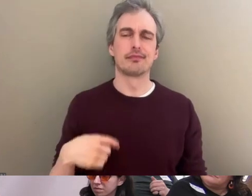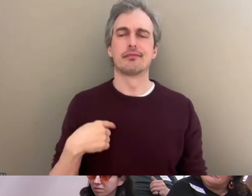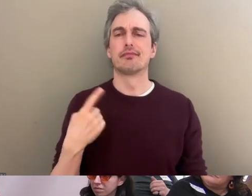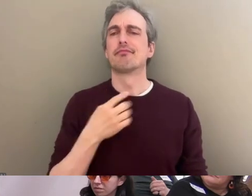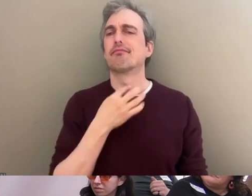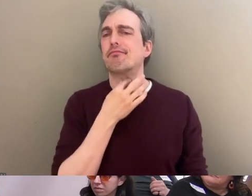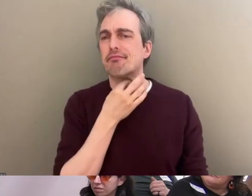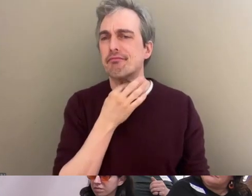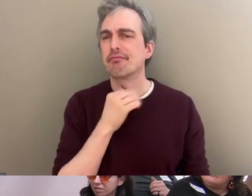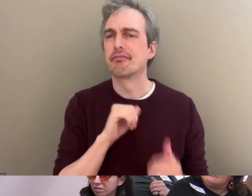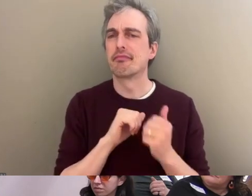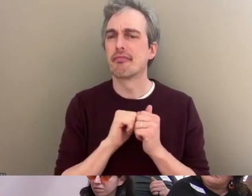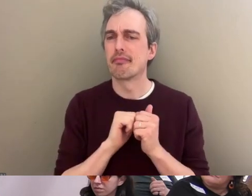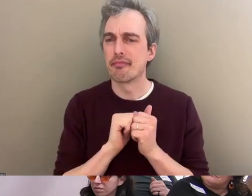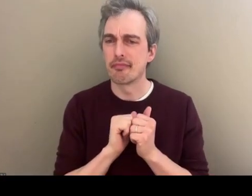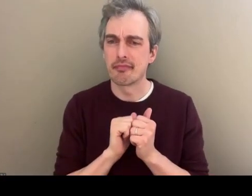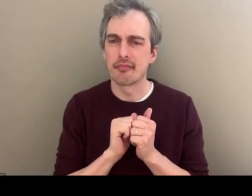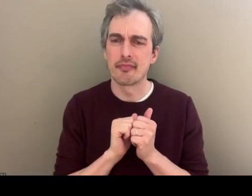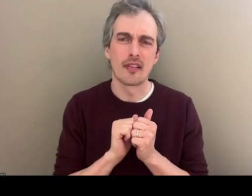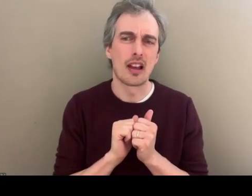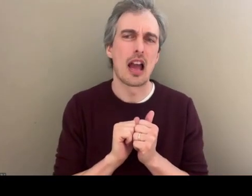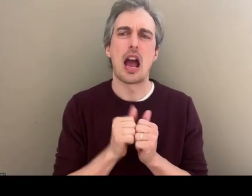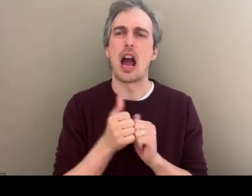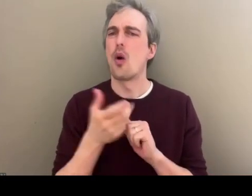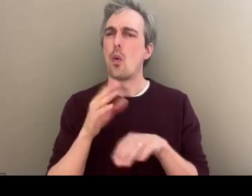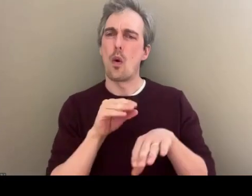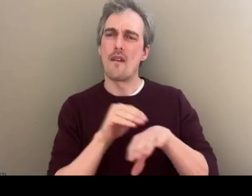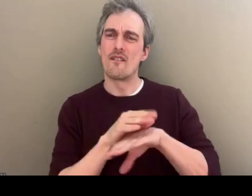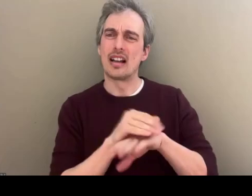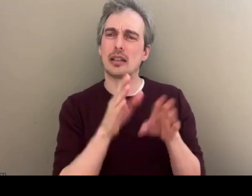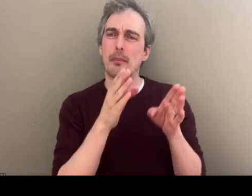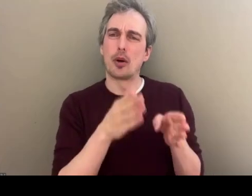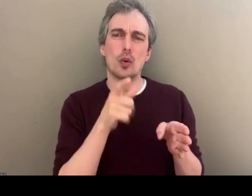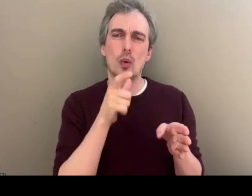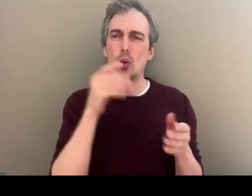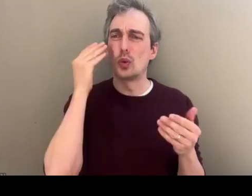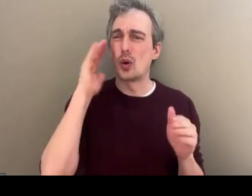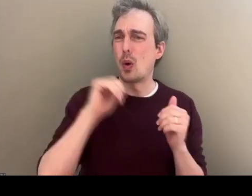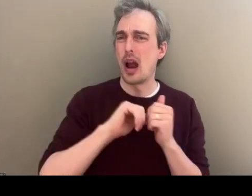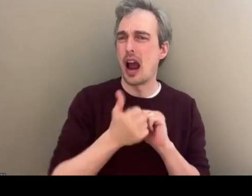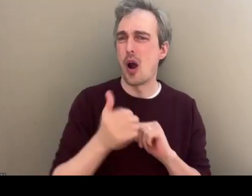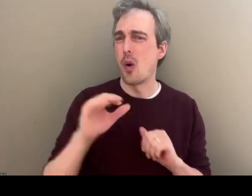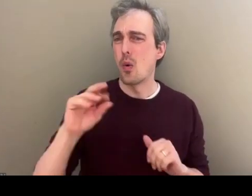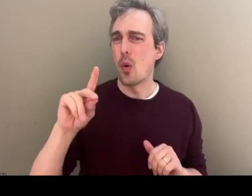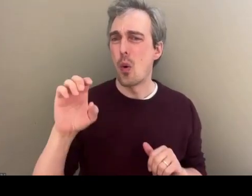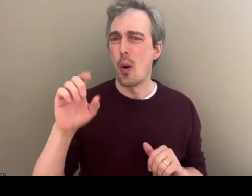who's non-technical, who doesn't know how to code, would probably rely on an AI agent, because they would have a harder time to discern how